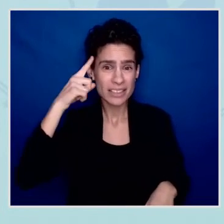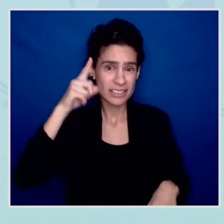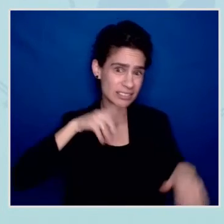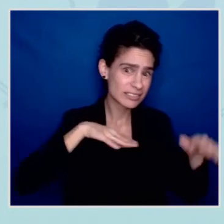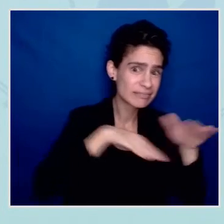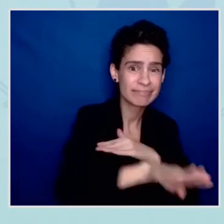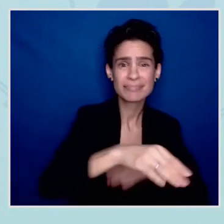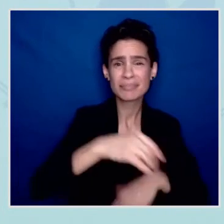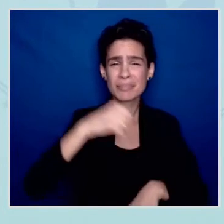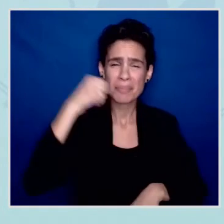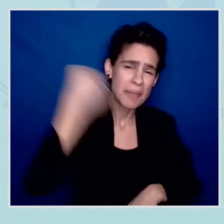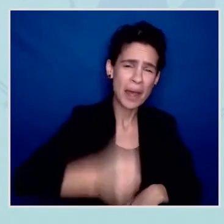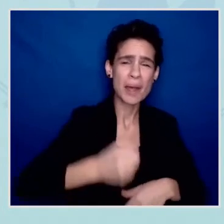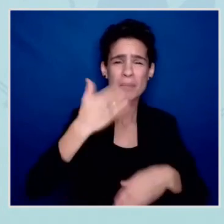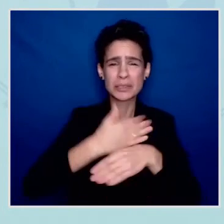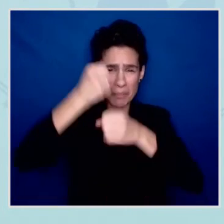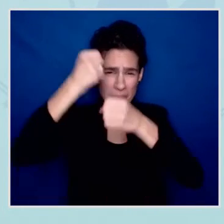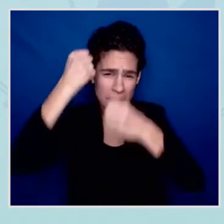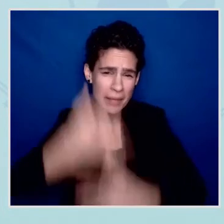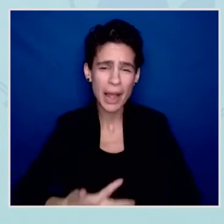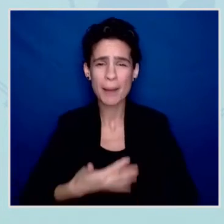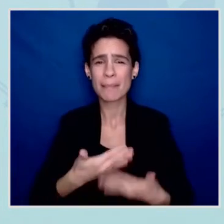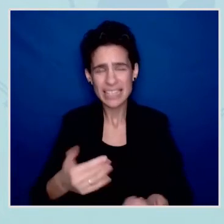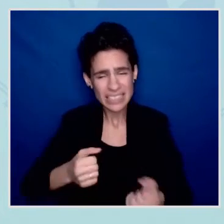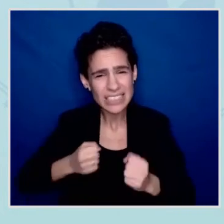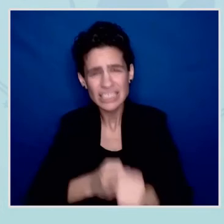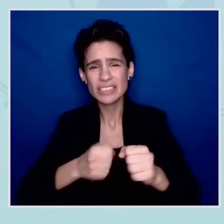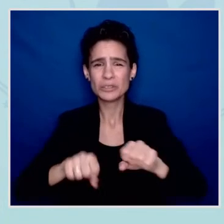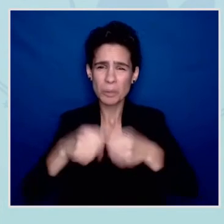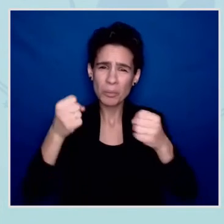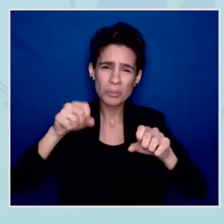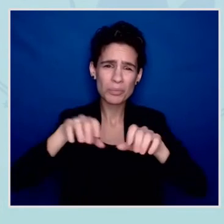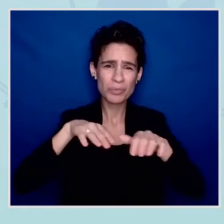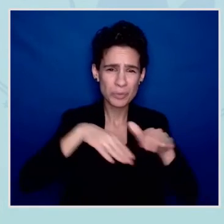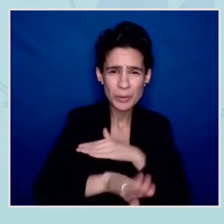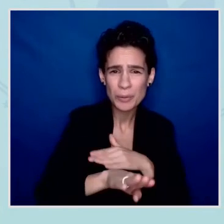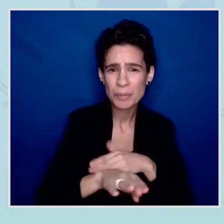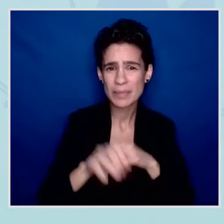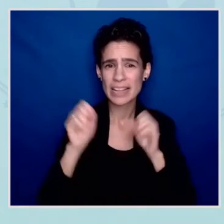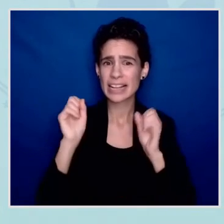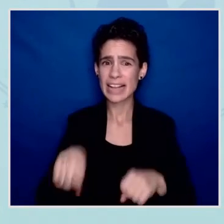PEOPLE, THOUSANDS OF PEOPLE COULD BE MARCHING UP THE STEPS